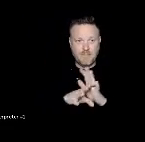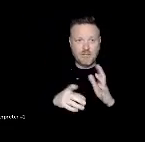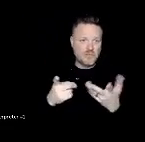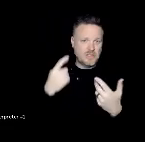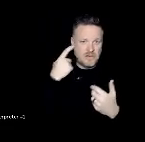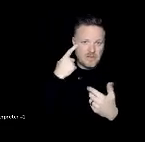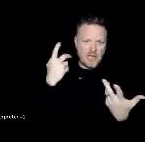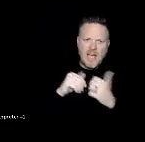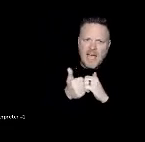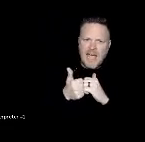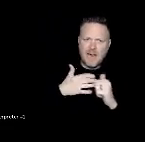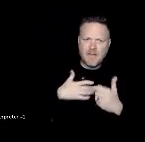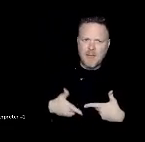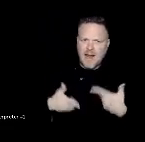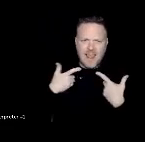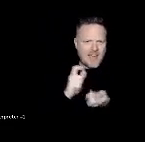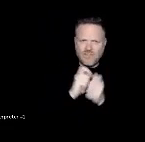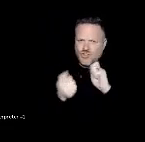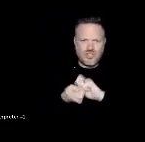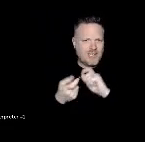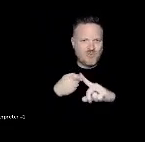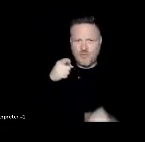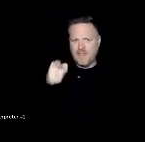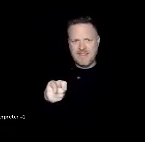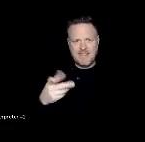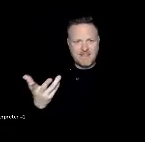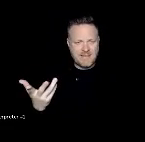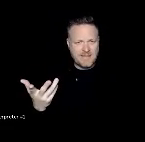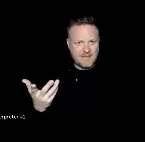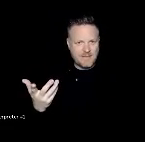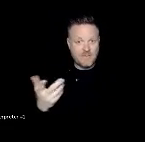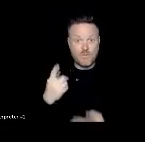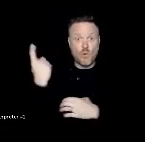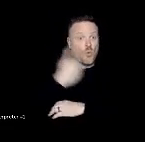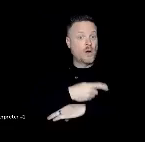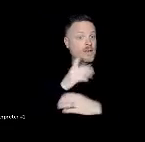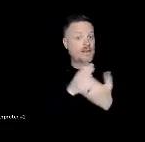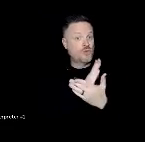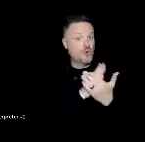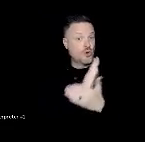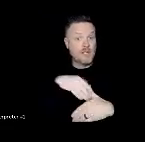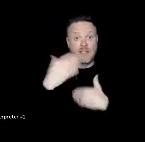how did my life turn into this? One day he is okay. The next day he is wearing a helmet.